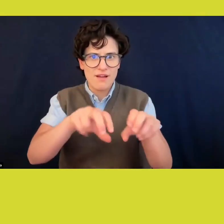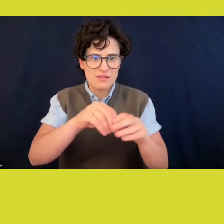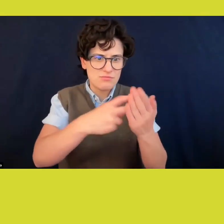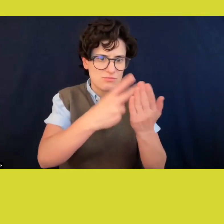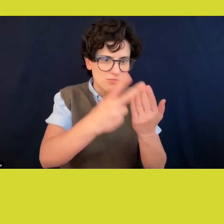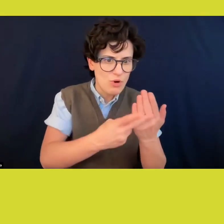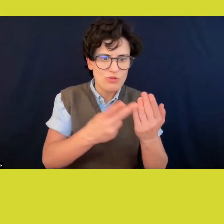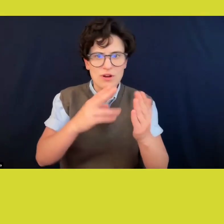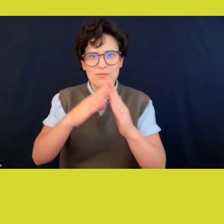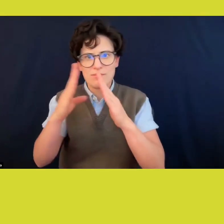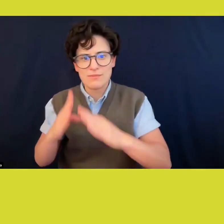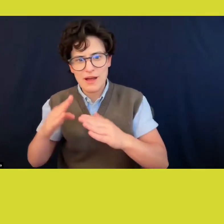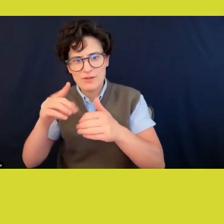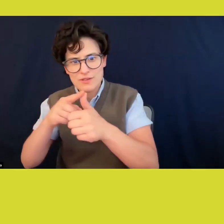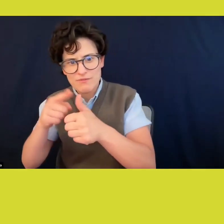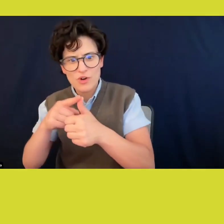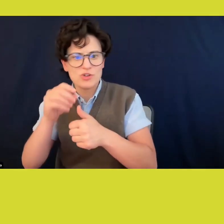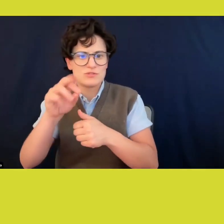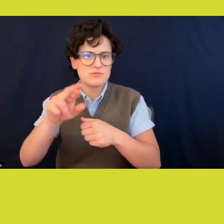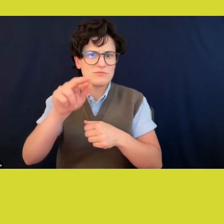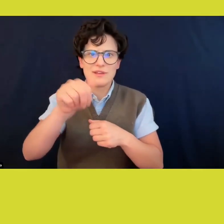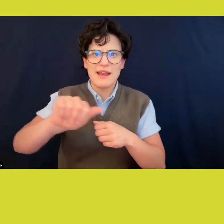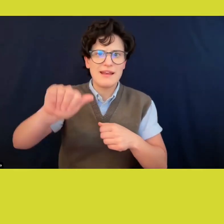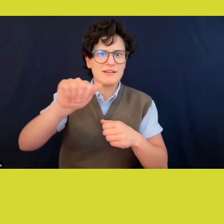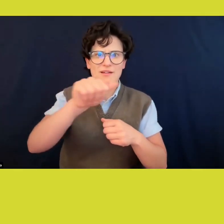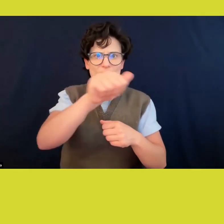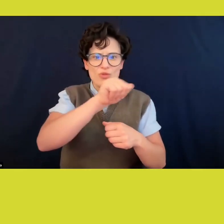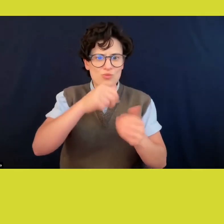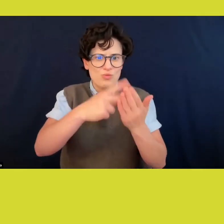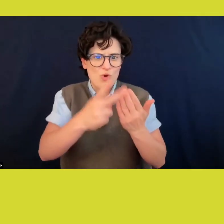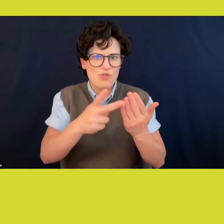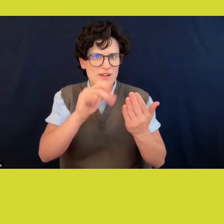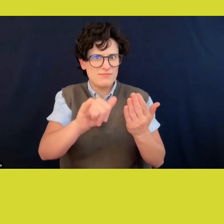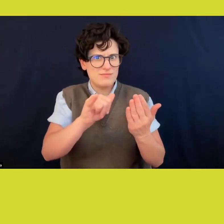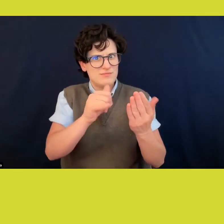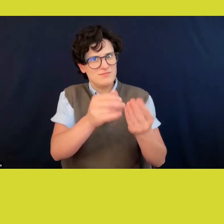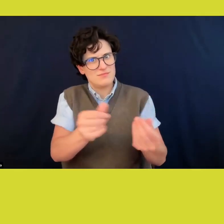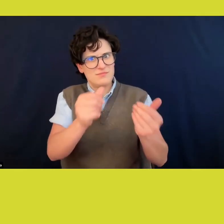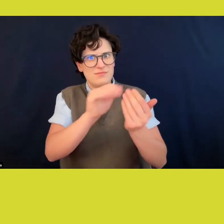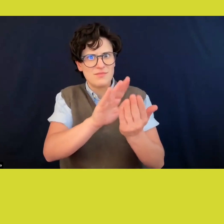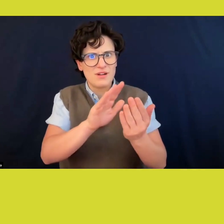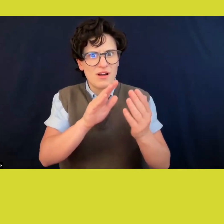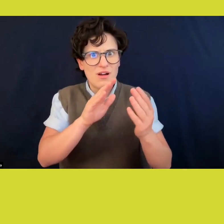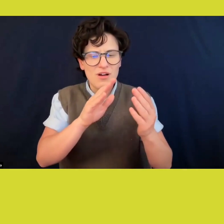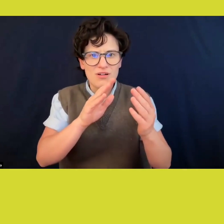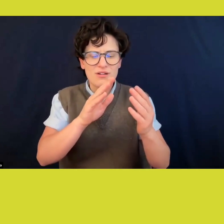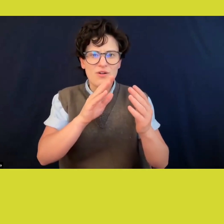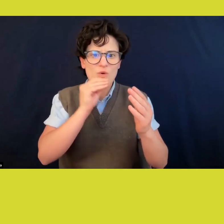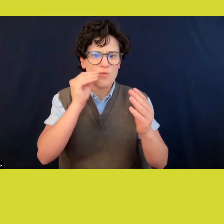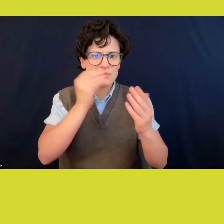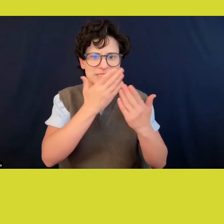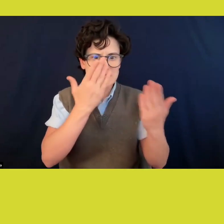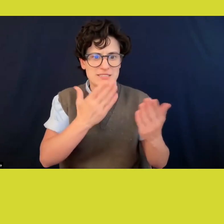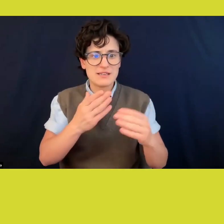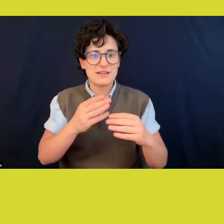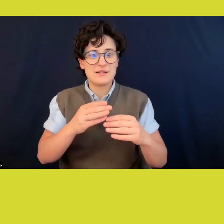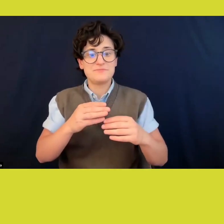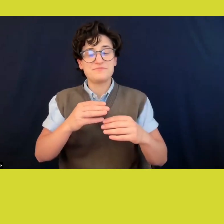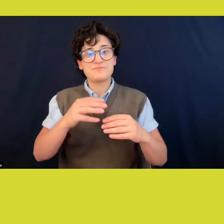in which it exists. But the misleading part of this is to say that we have homelessness because we've